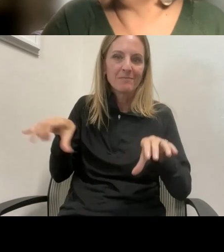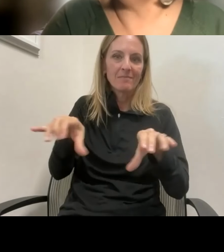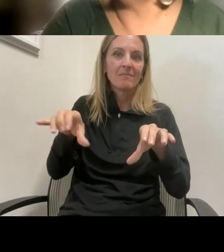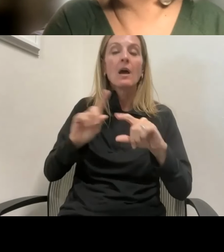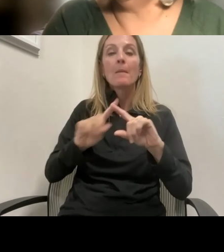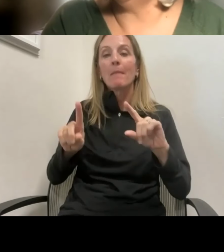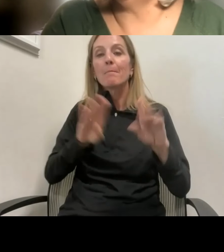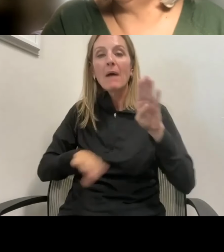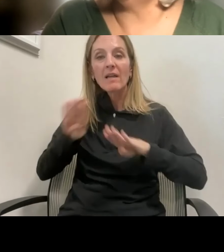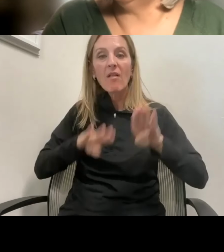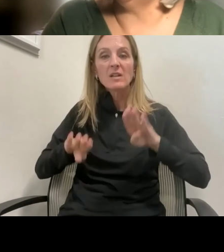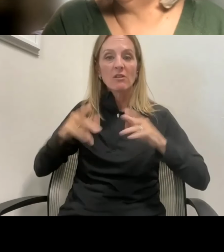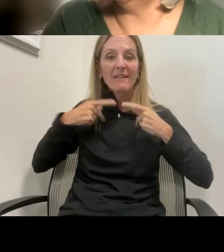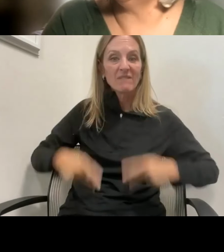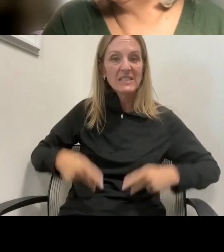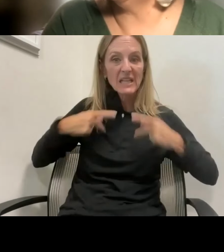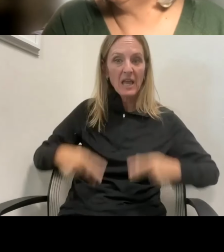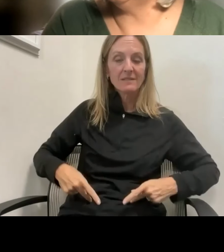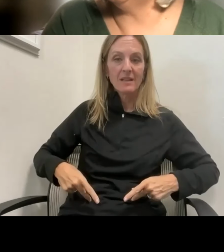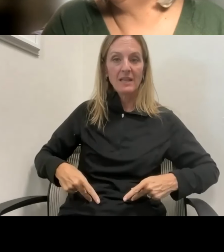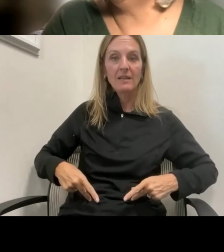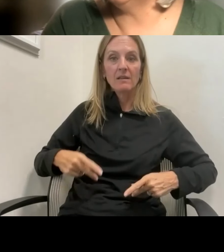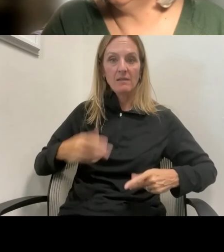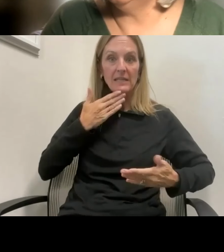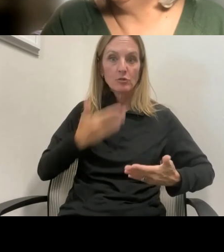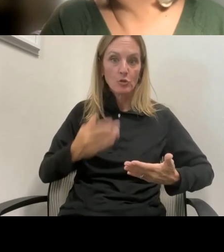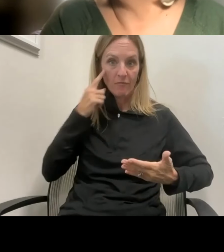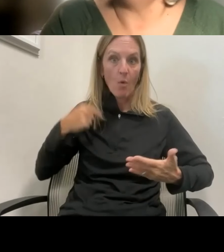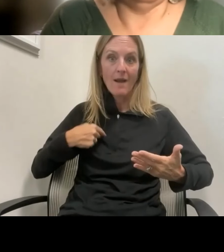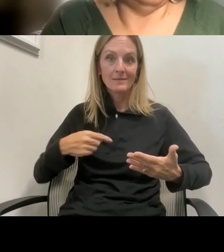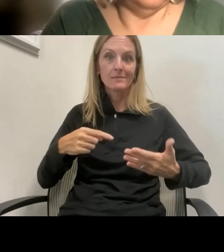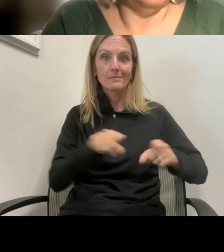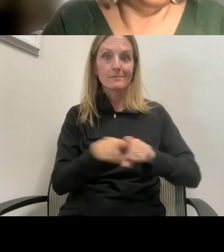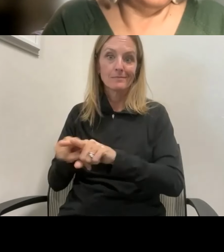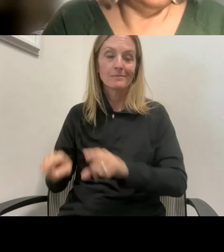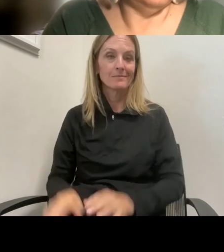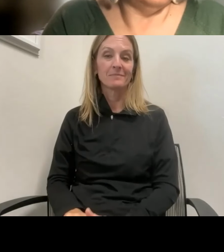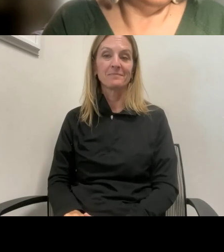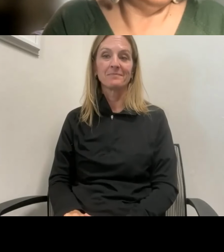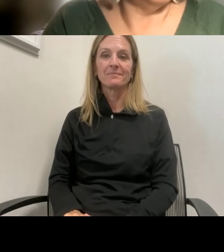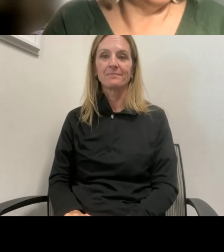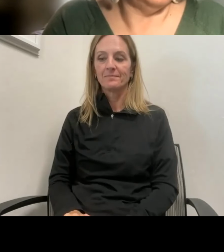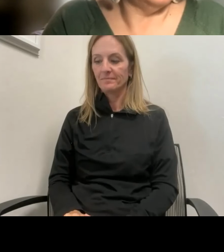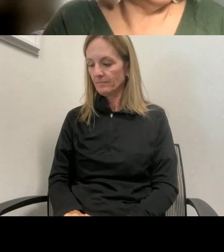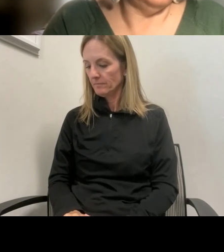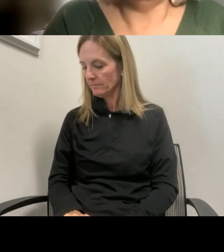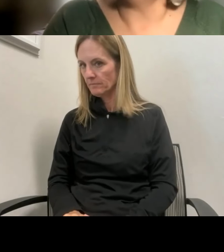and physiologically so good for us too. Sandra>> Okay and so the last slide there.